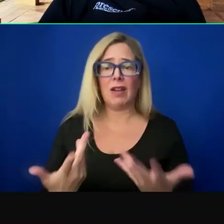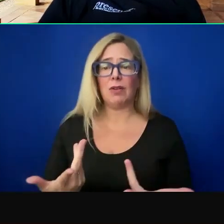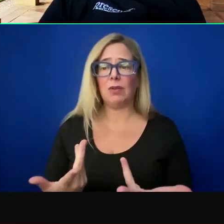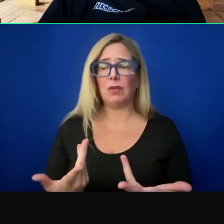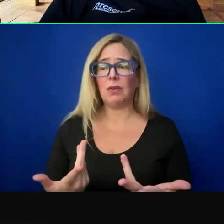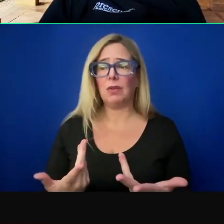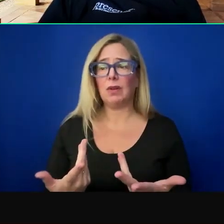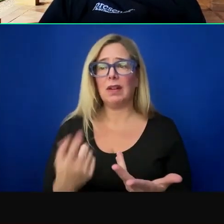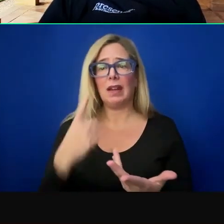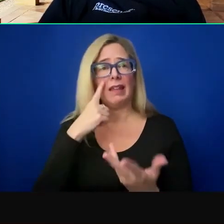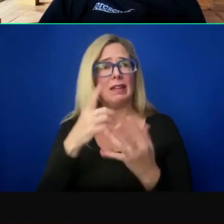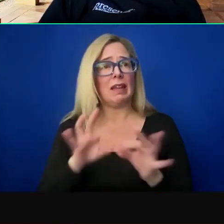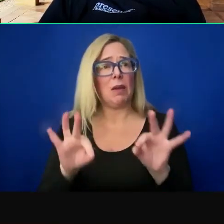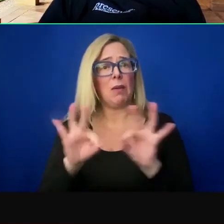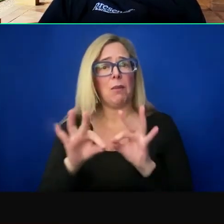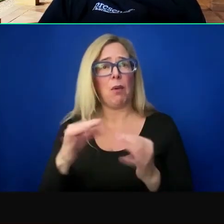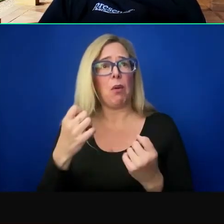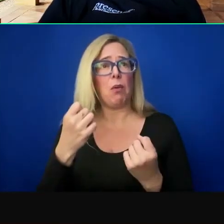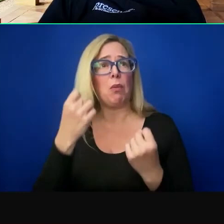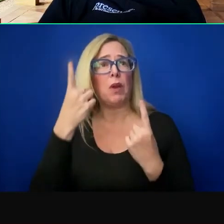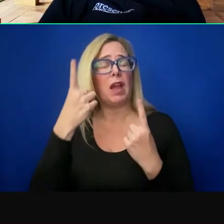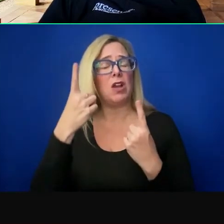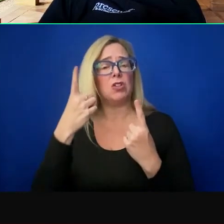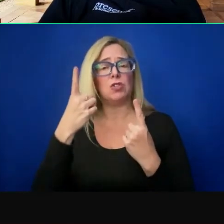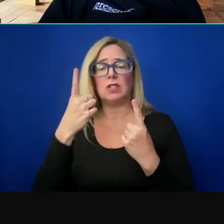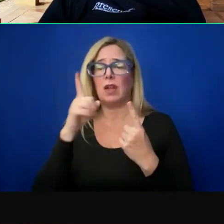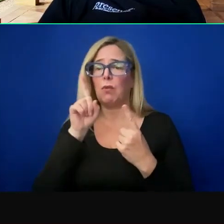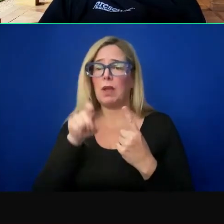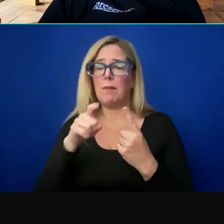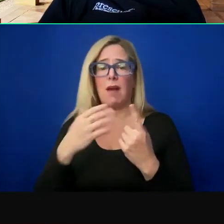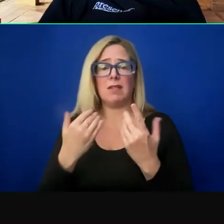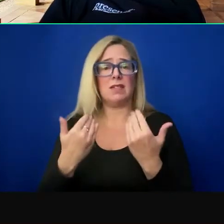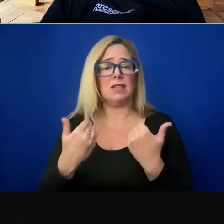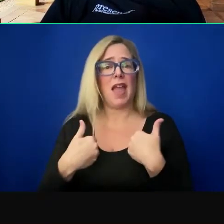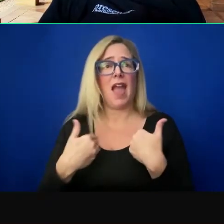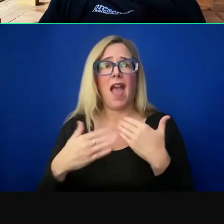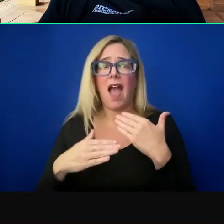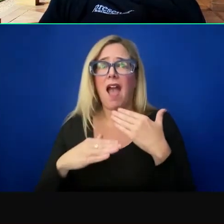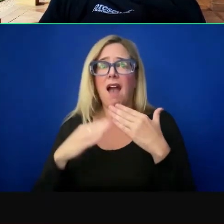we have already ended up in a world of guards and gates. History teaches us